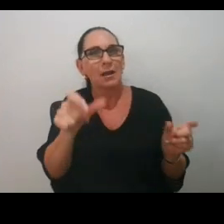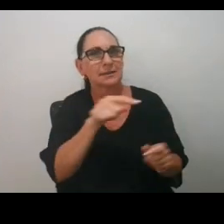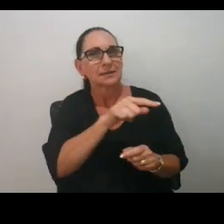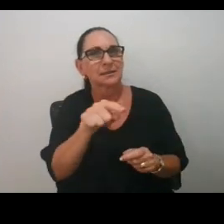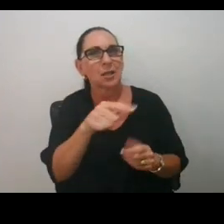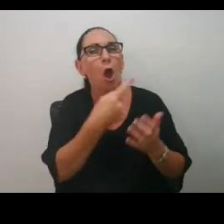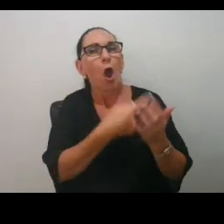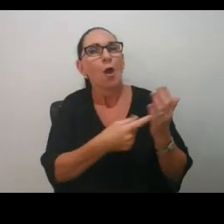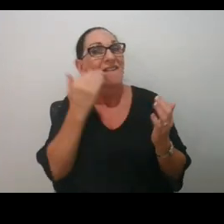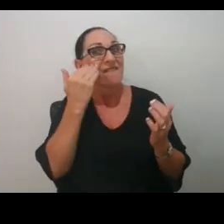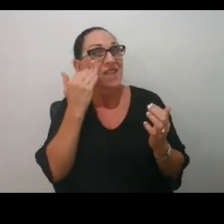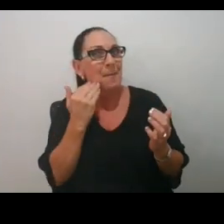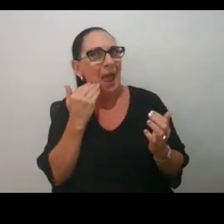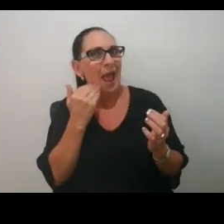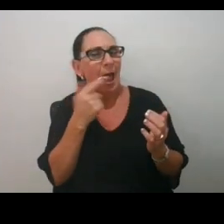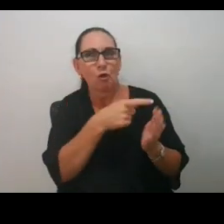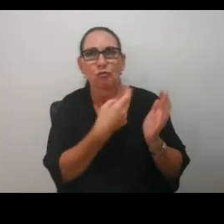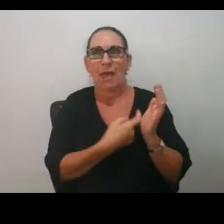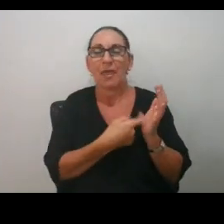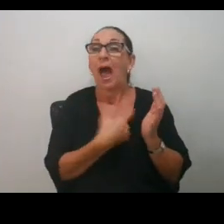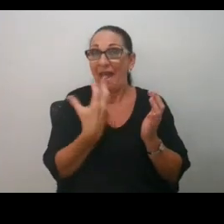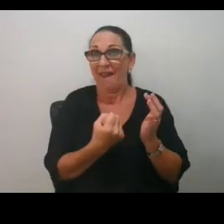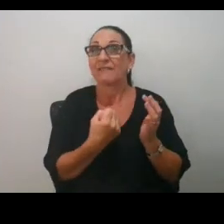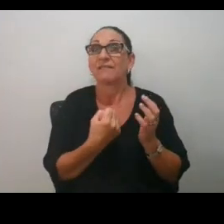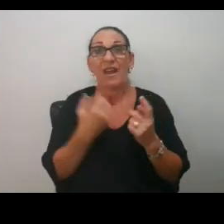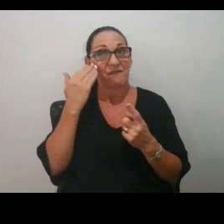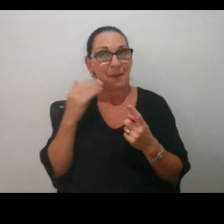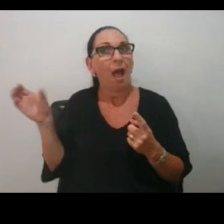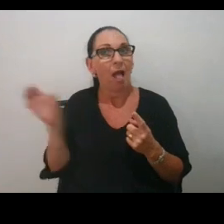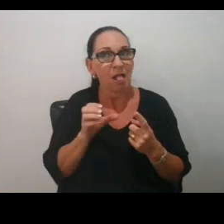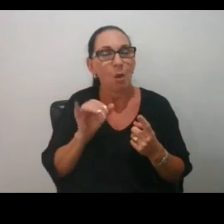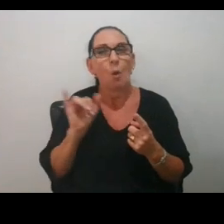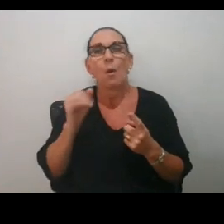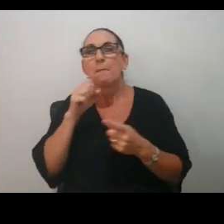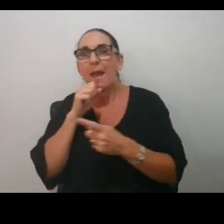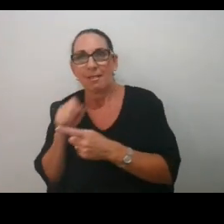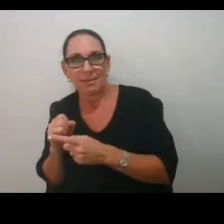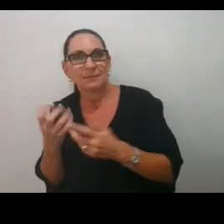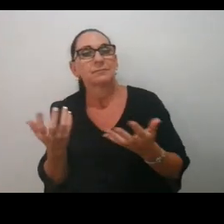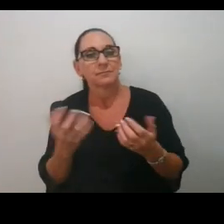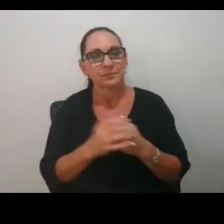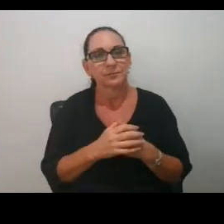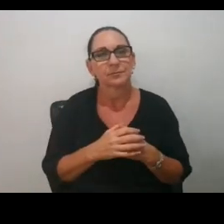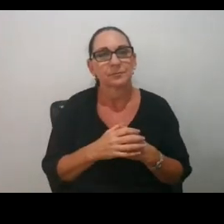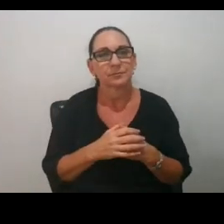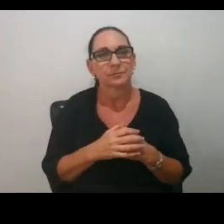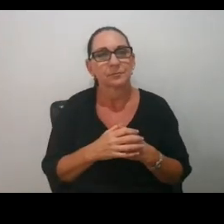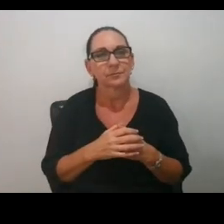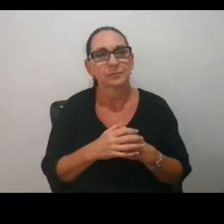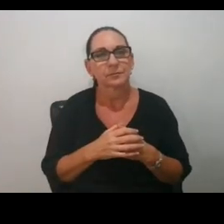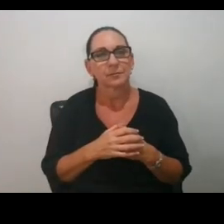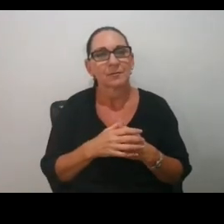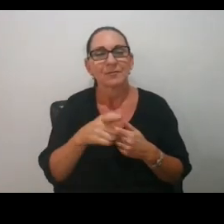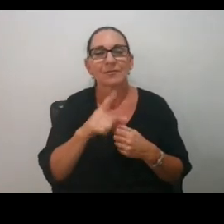a female available. Duty lawyer Service is for the day of Court only um and most of our clients are